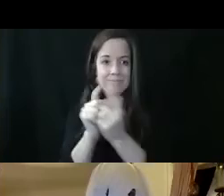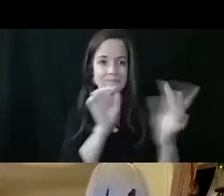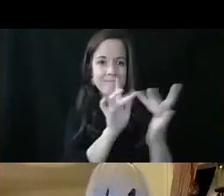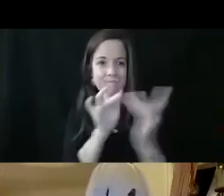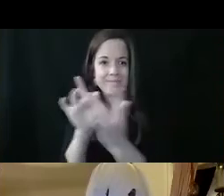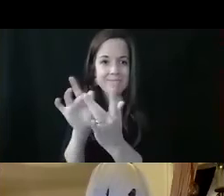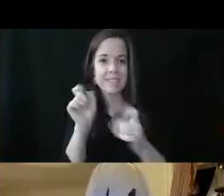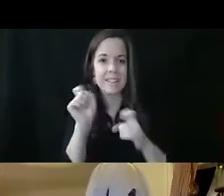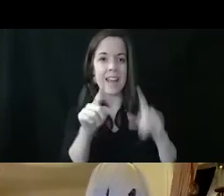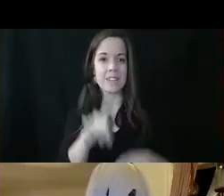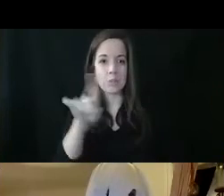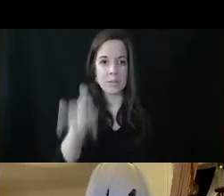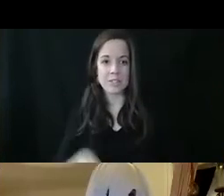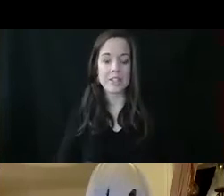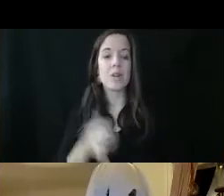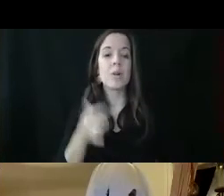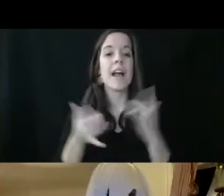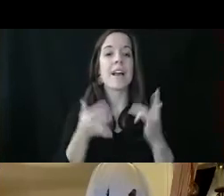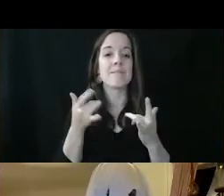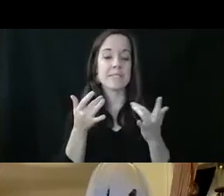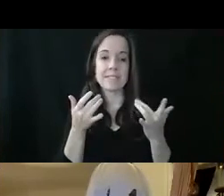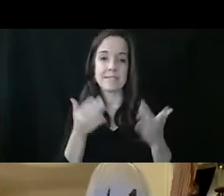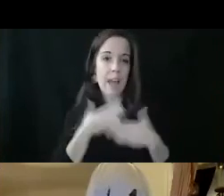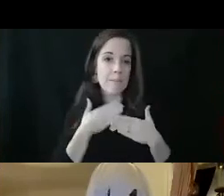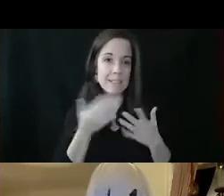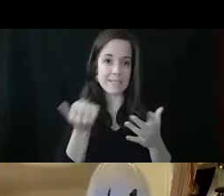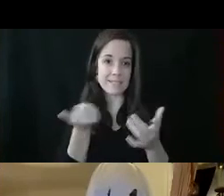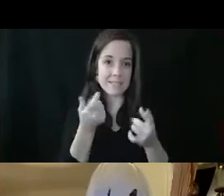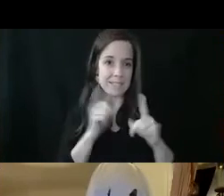We are happy to answer anything or make anything available to you that you need.